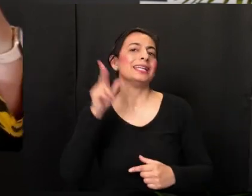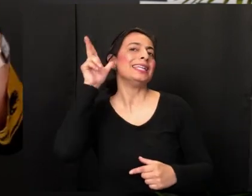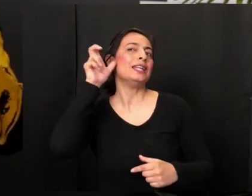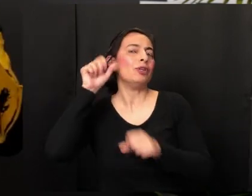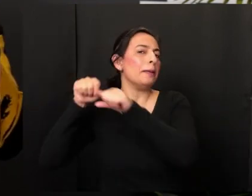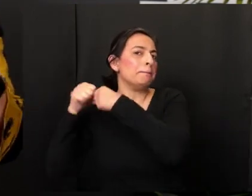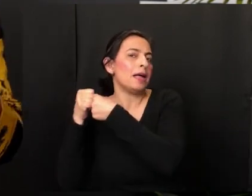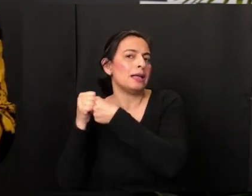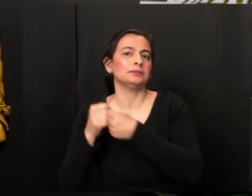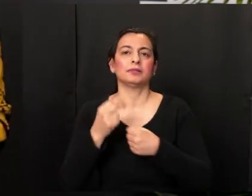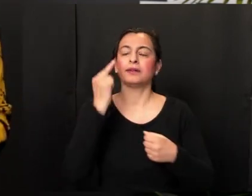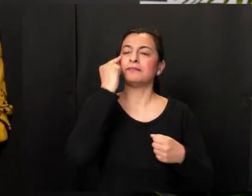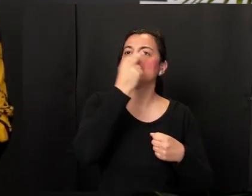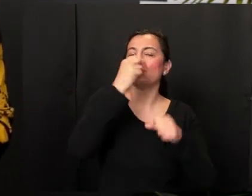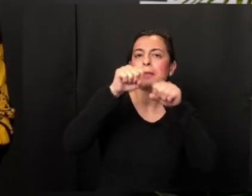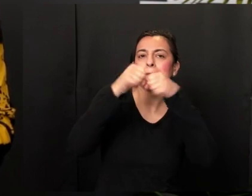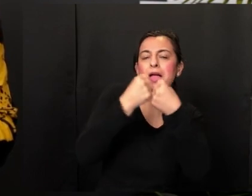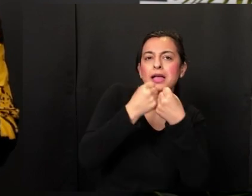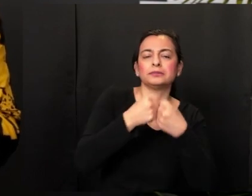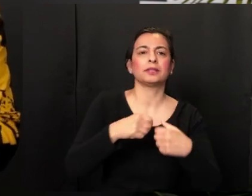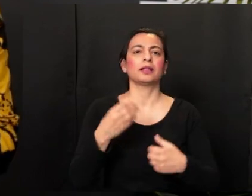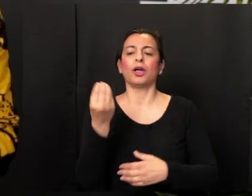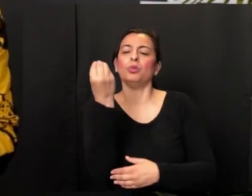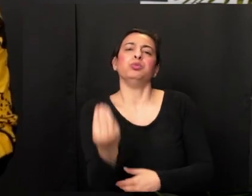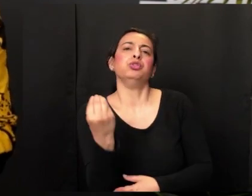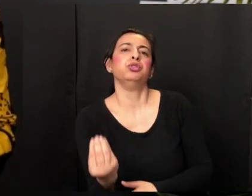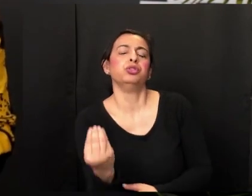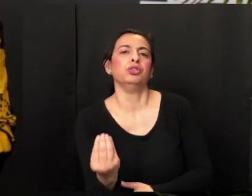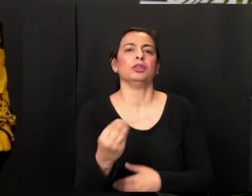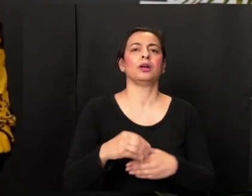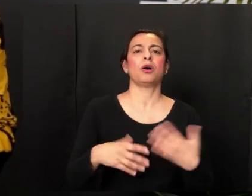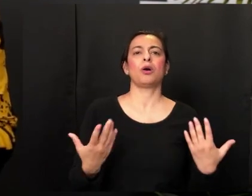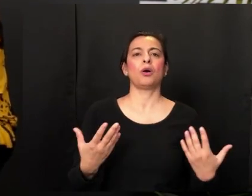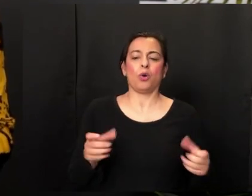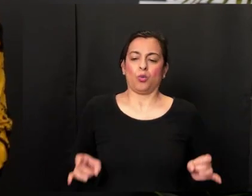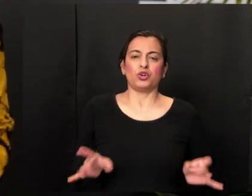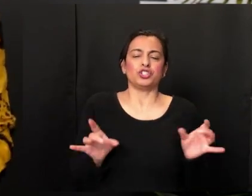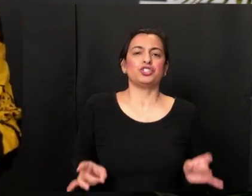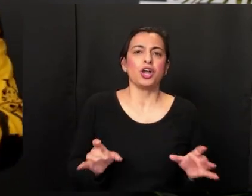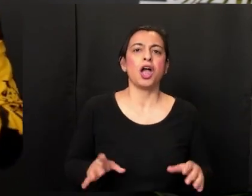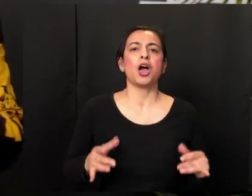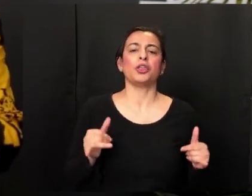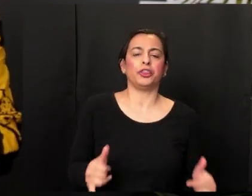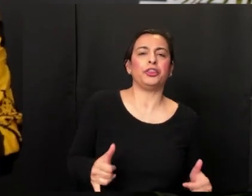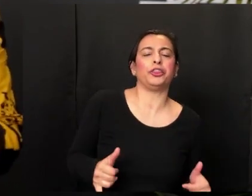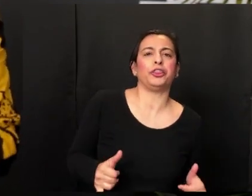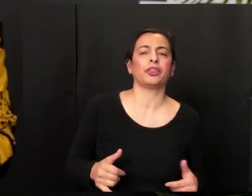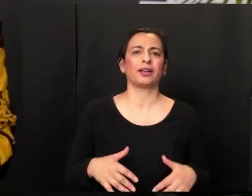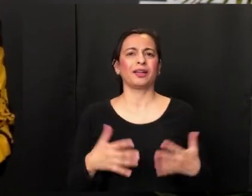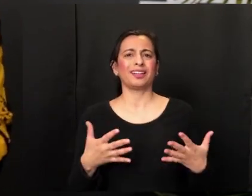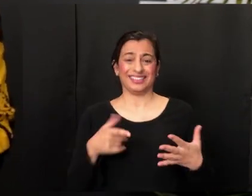all of these terms just reignite those fears that people with disabilities carry on a daily basis